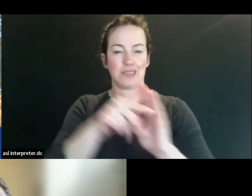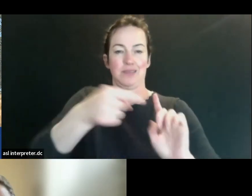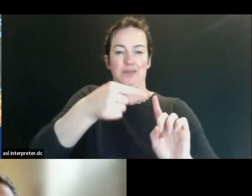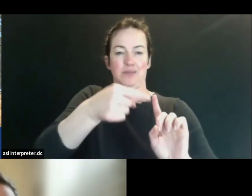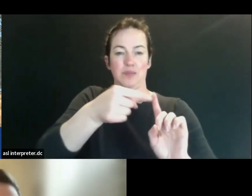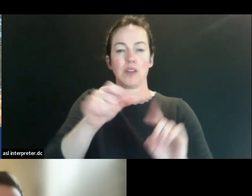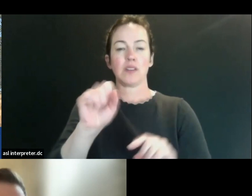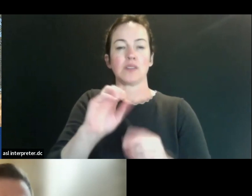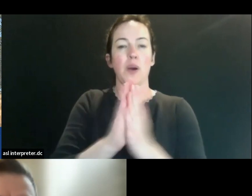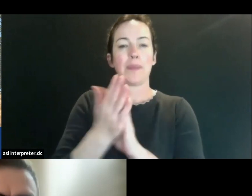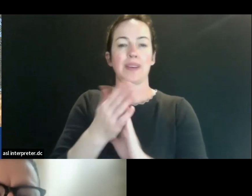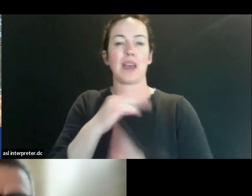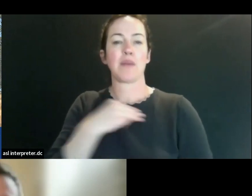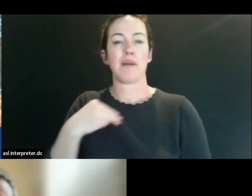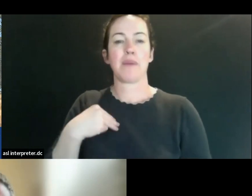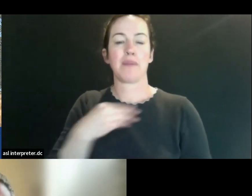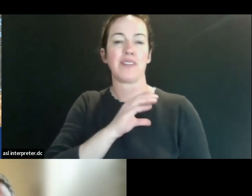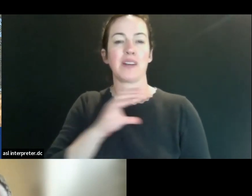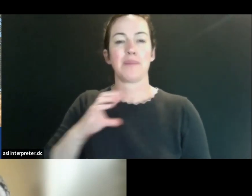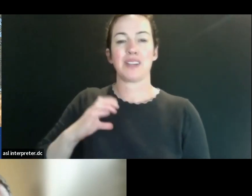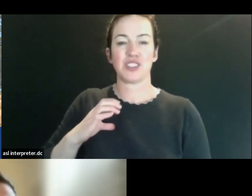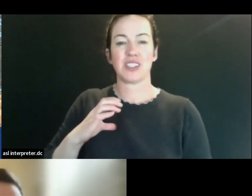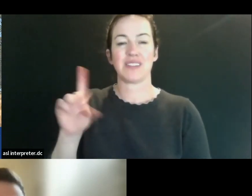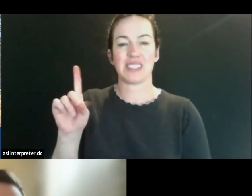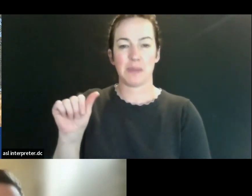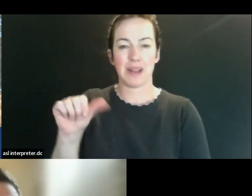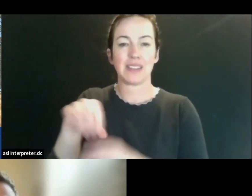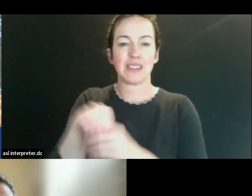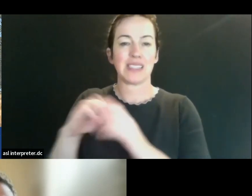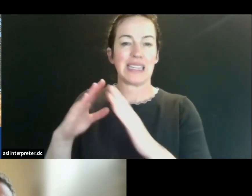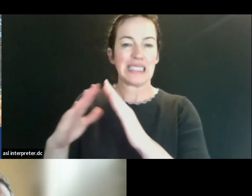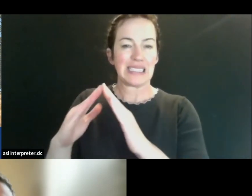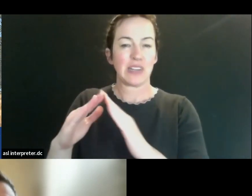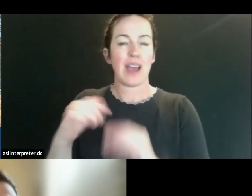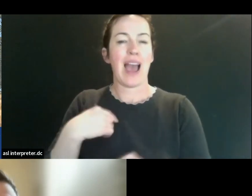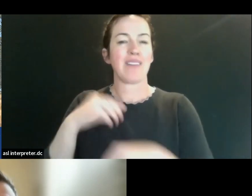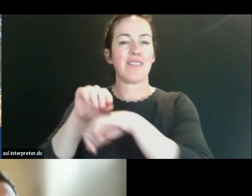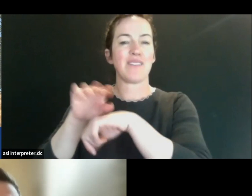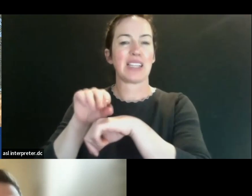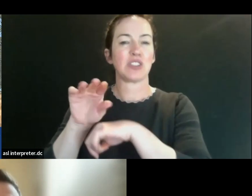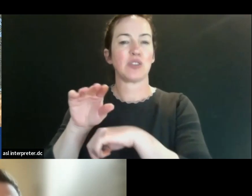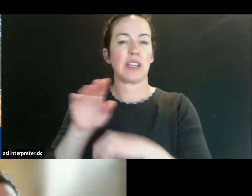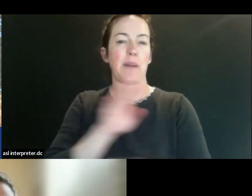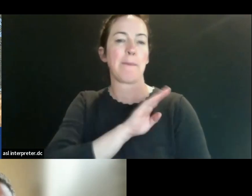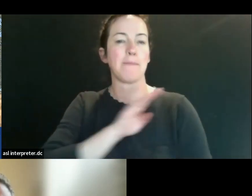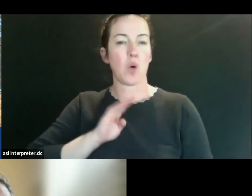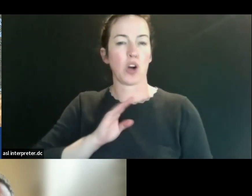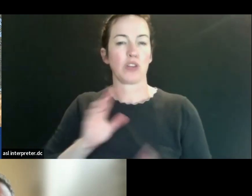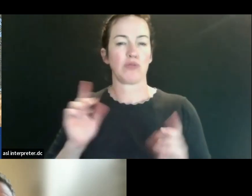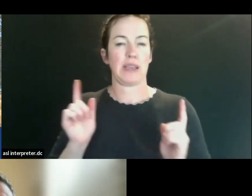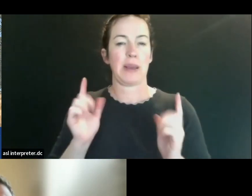of the Commission on Disabilities in the city where an Advisory board…we meet monthly.